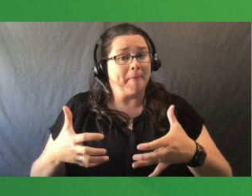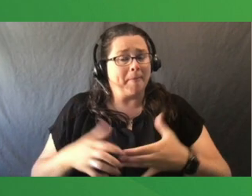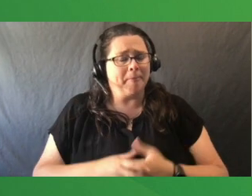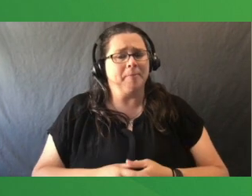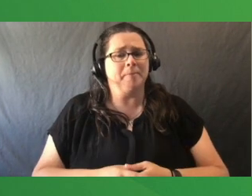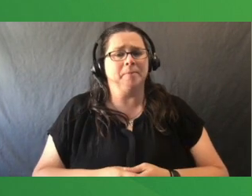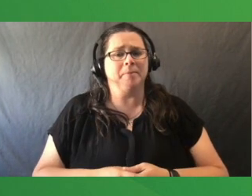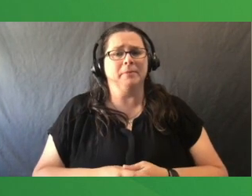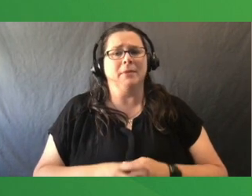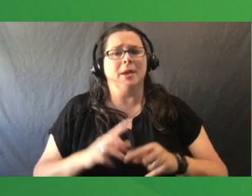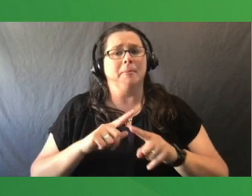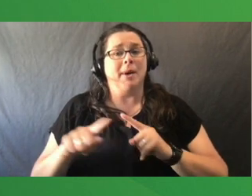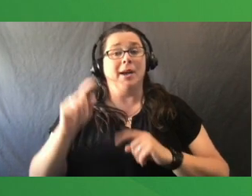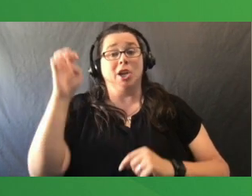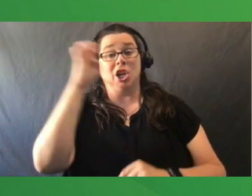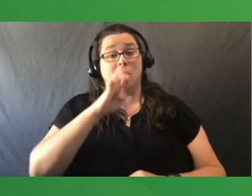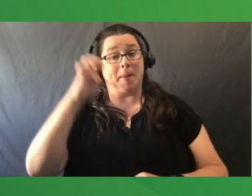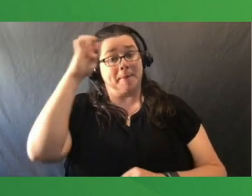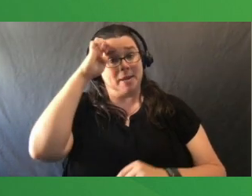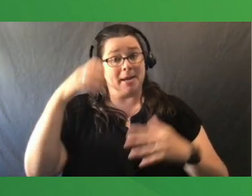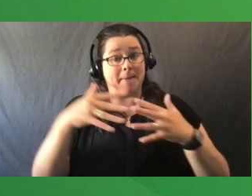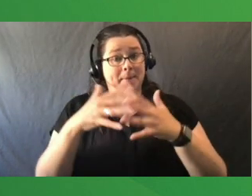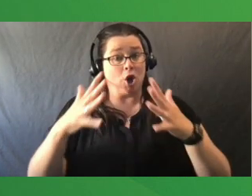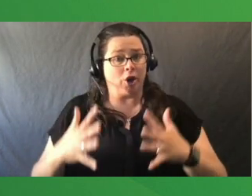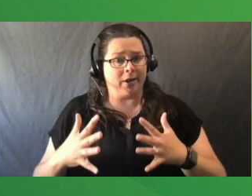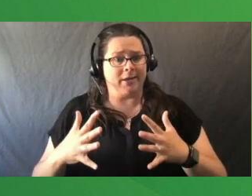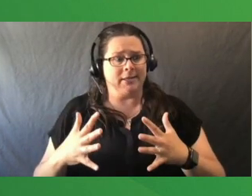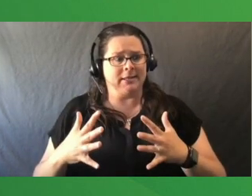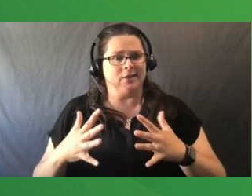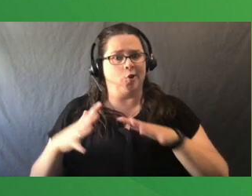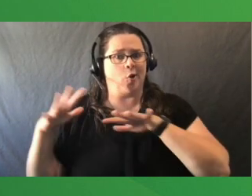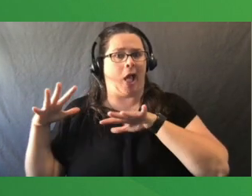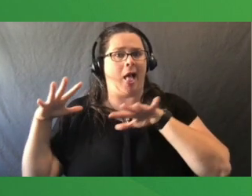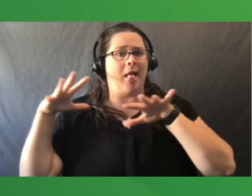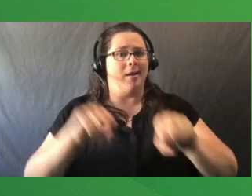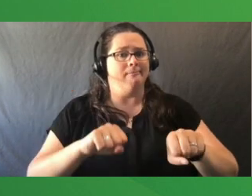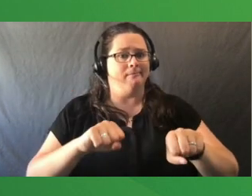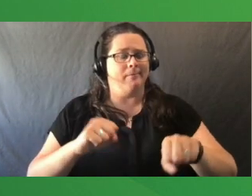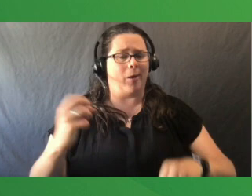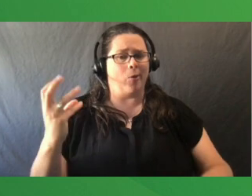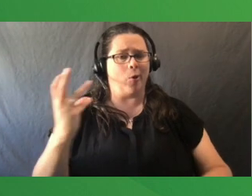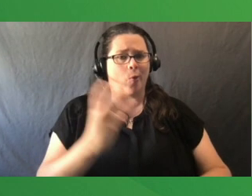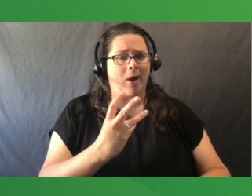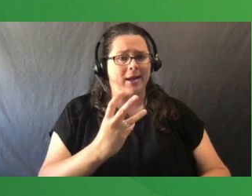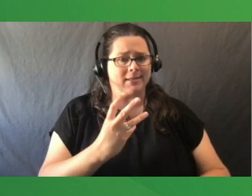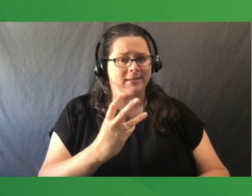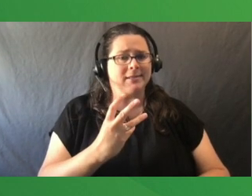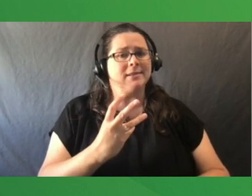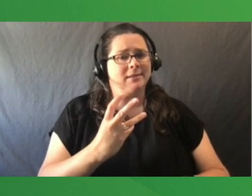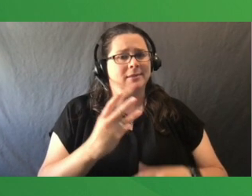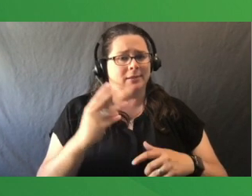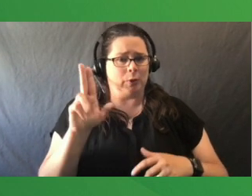But the European Americans who seized control of the West forced the Native Americans off